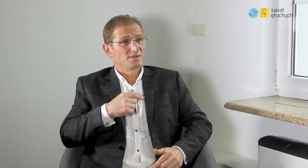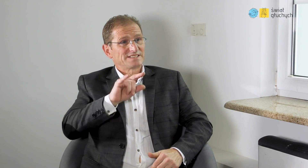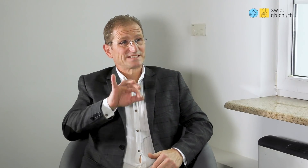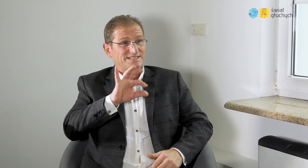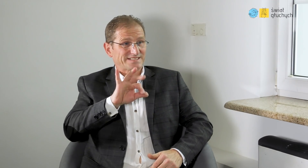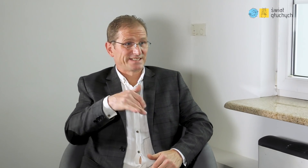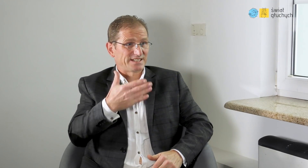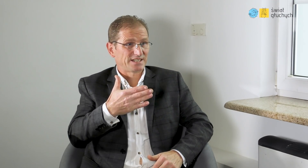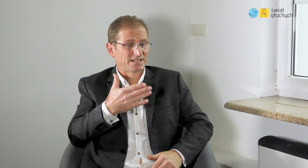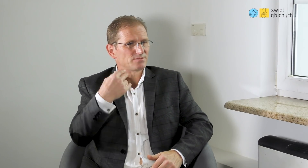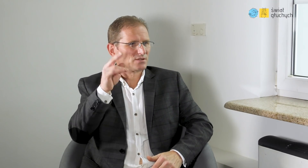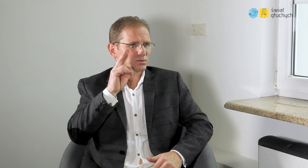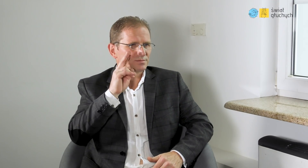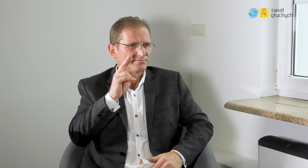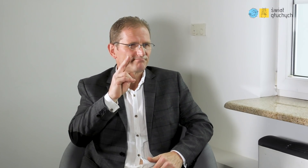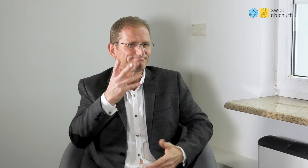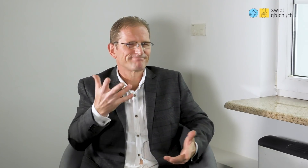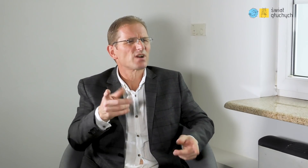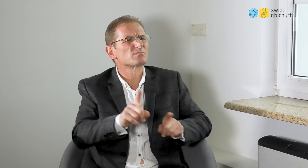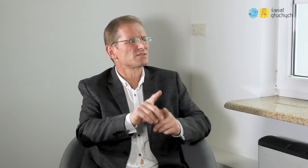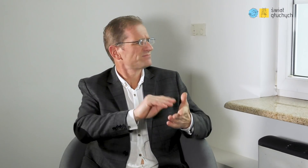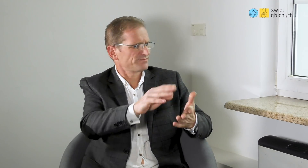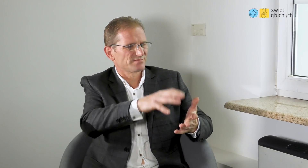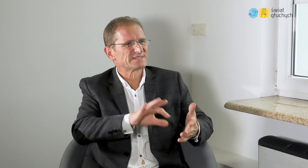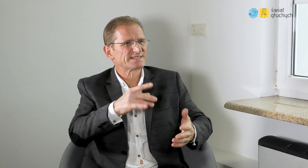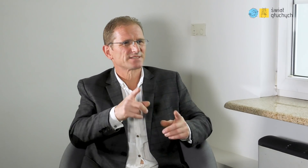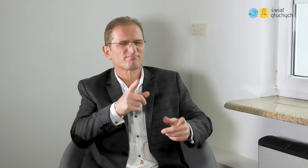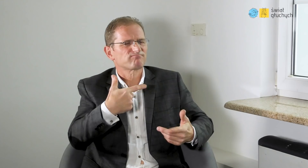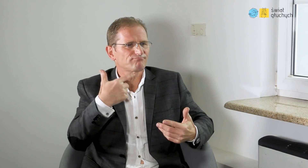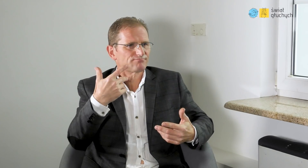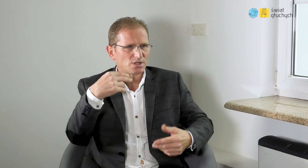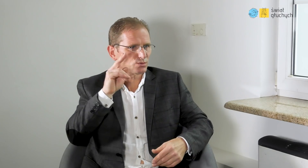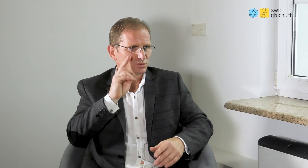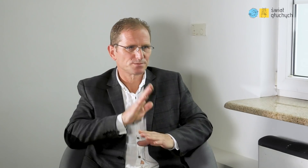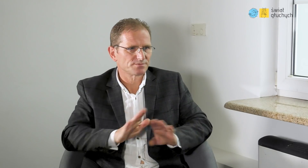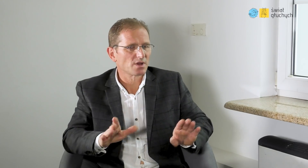I don't understand SJM, the same way I don't understand Polish language in general.